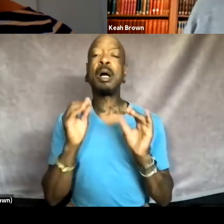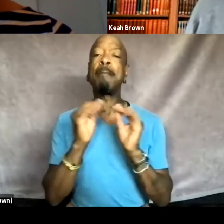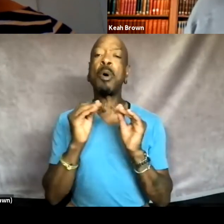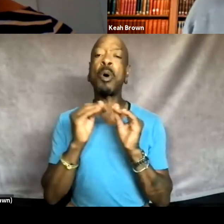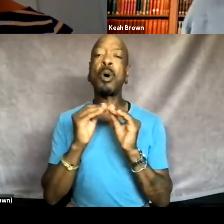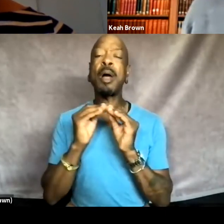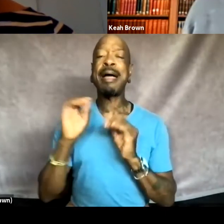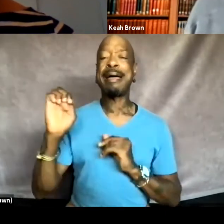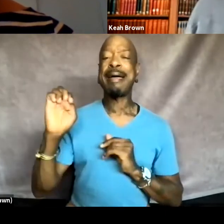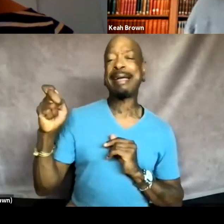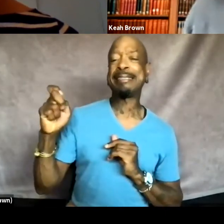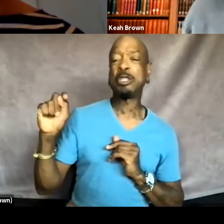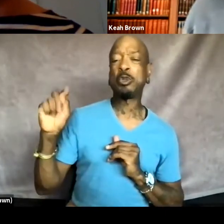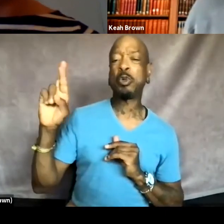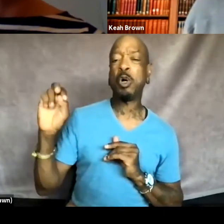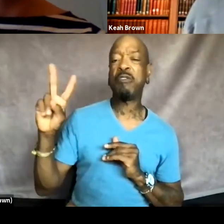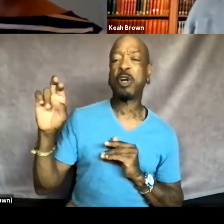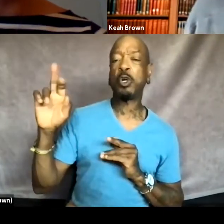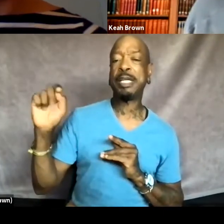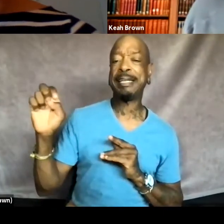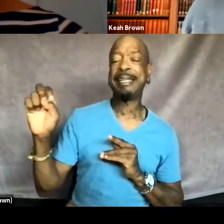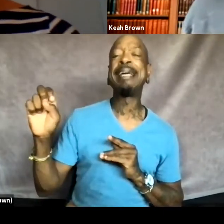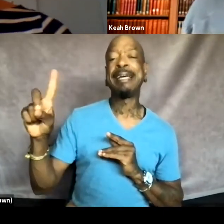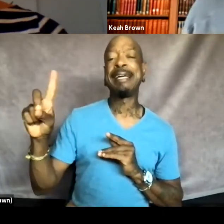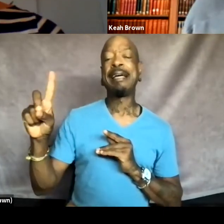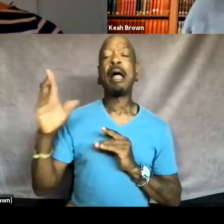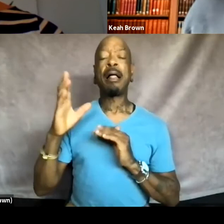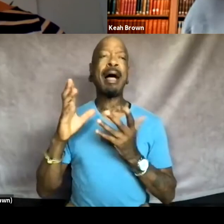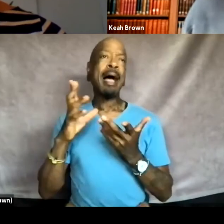than interested I love talking to people again i'm naturally nosy.